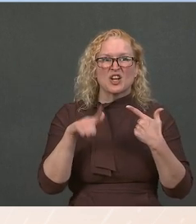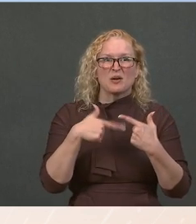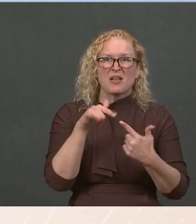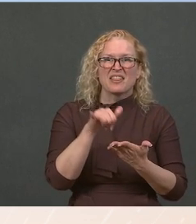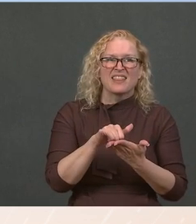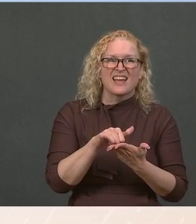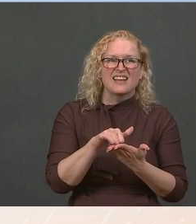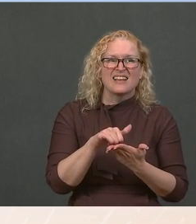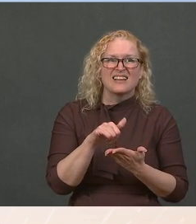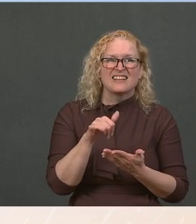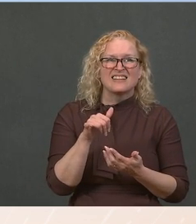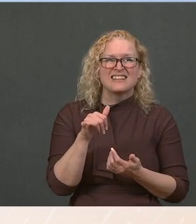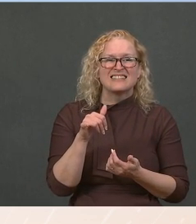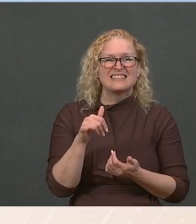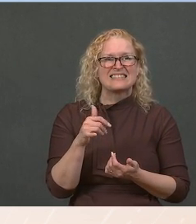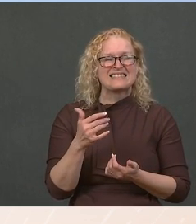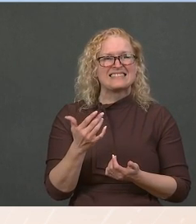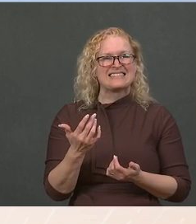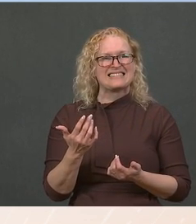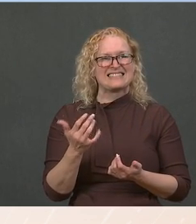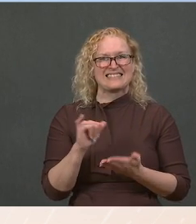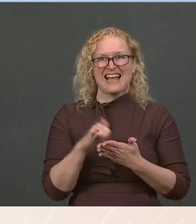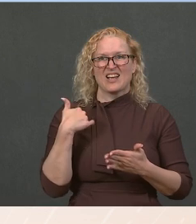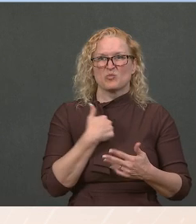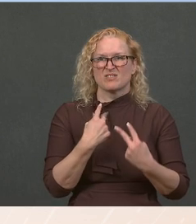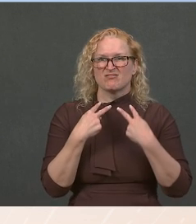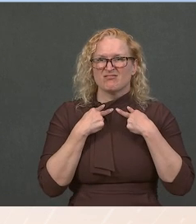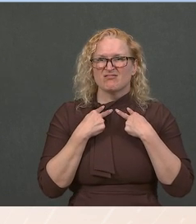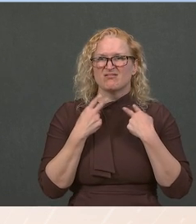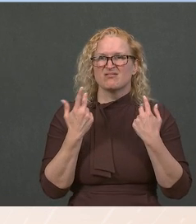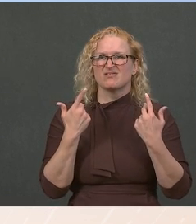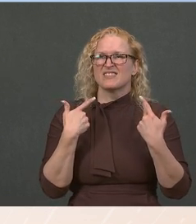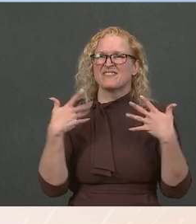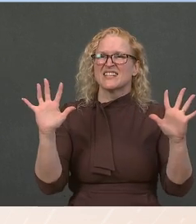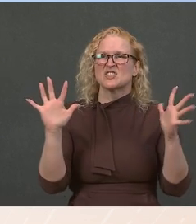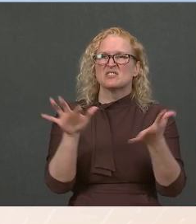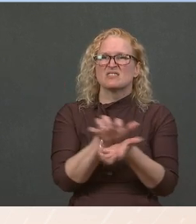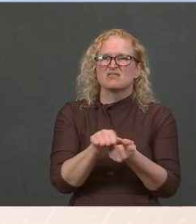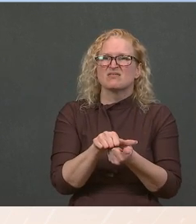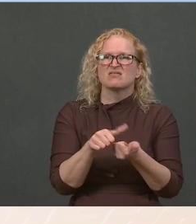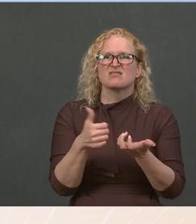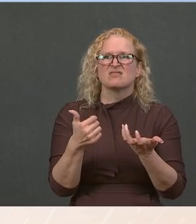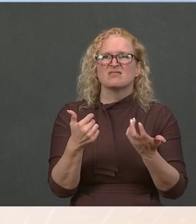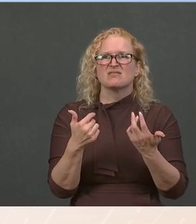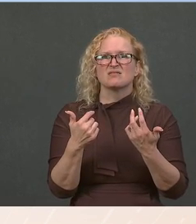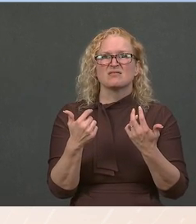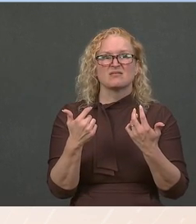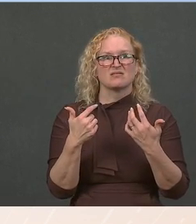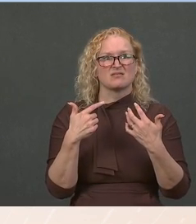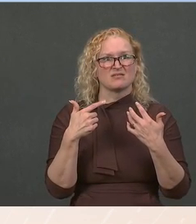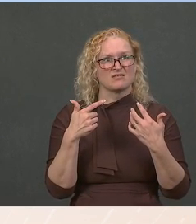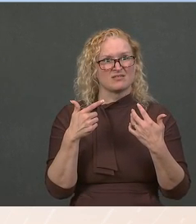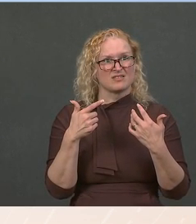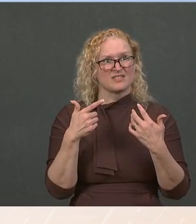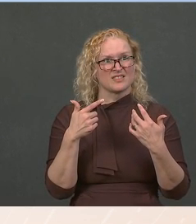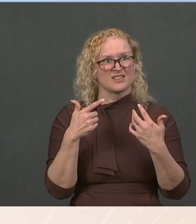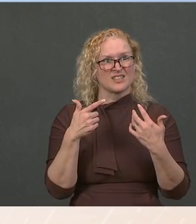the climate change, that we're going to -- that for the species to survive, we're going to have to adapt? Or does he mean policy adaptation?